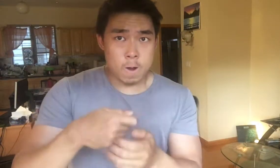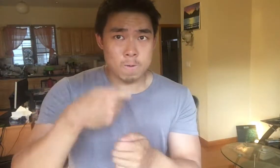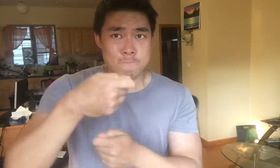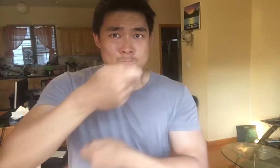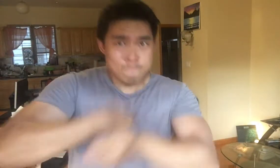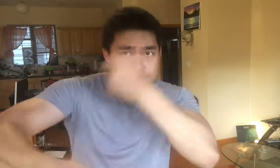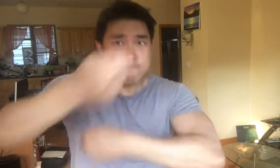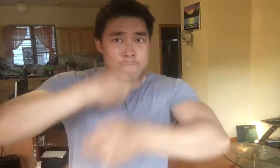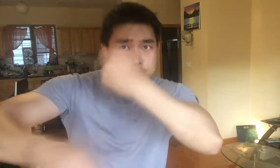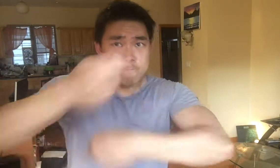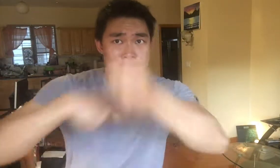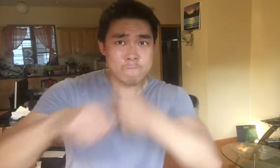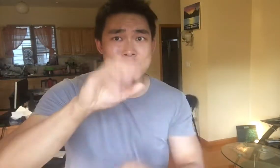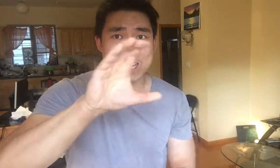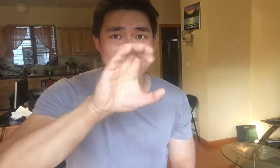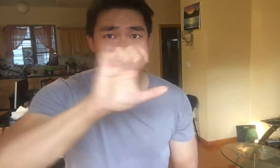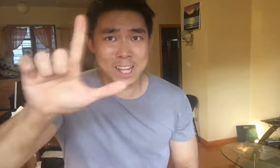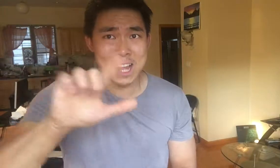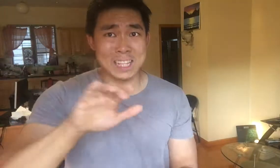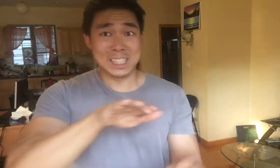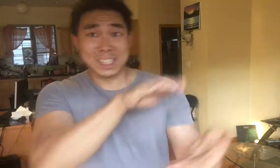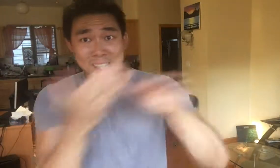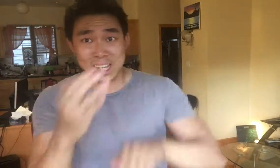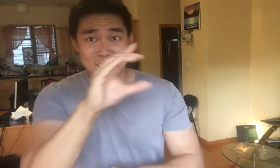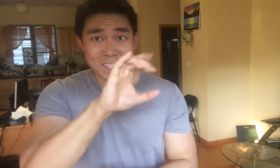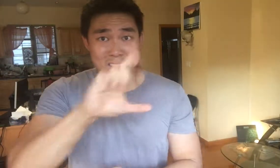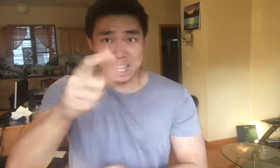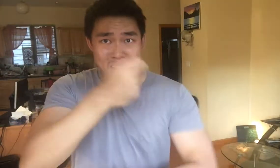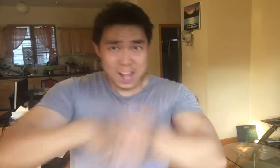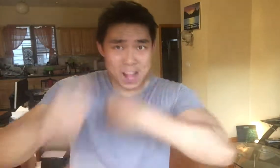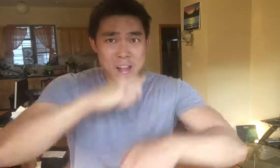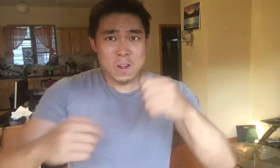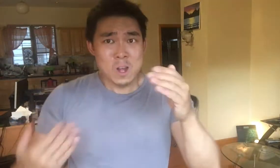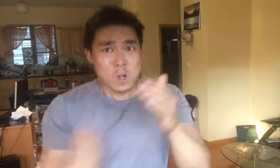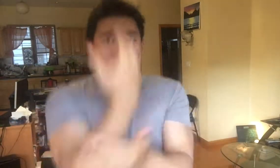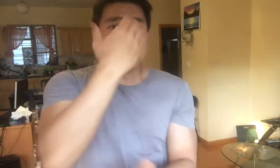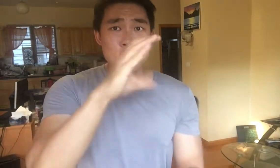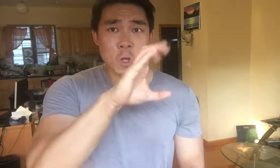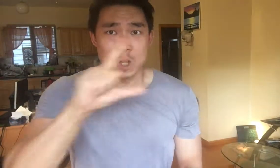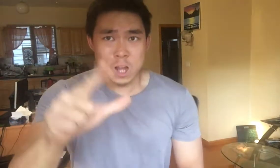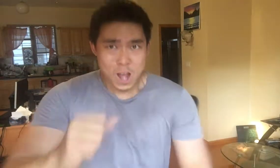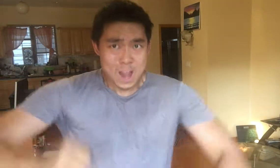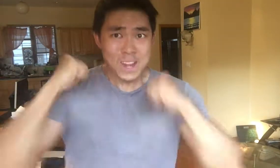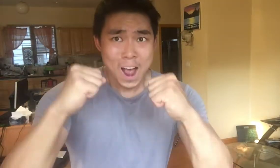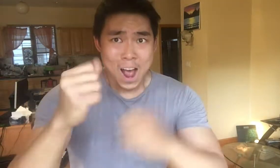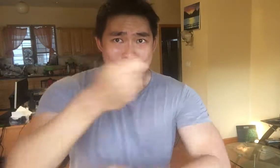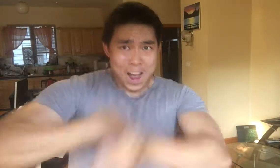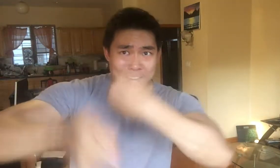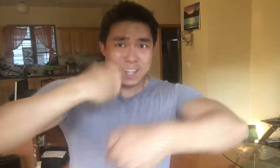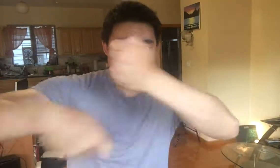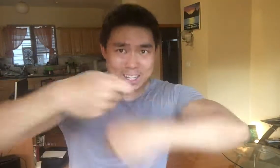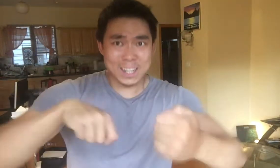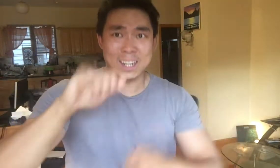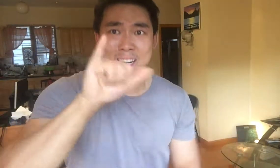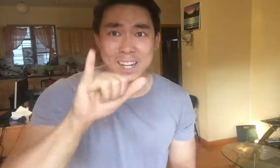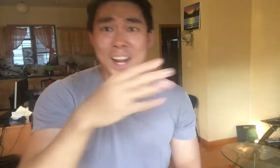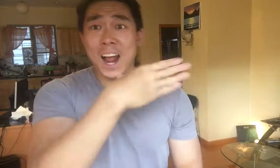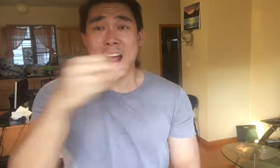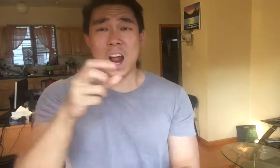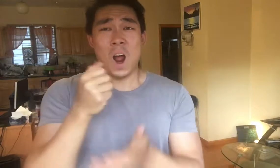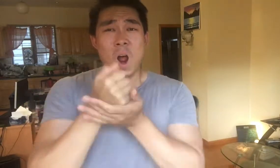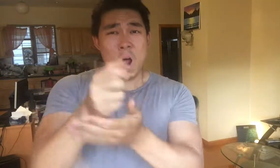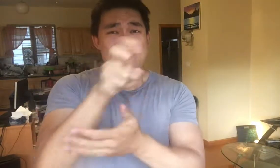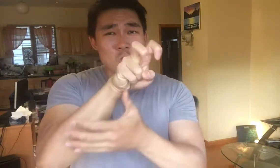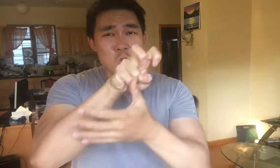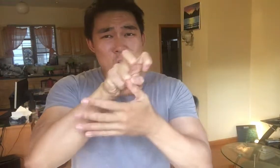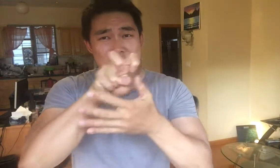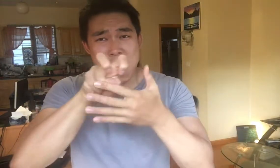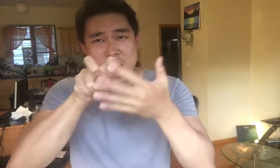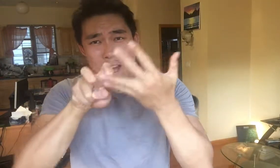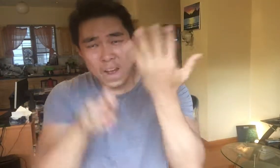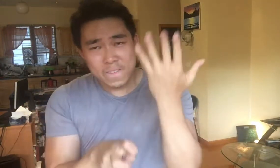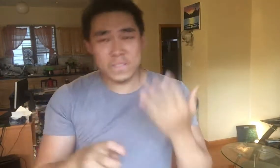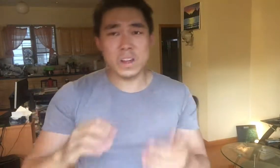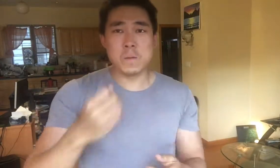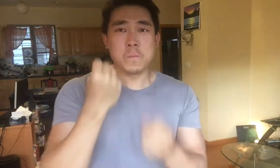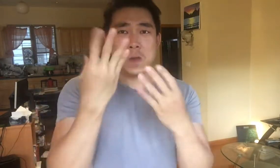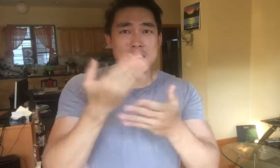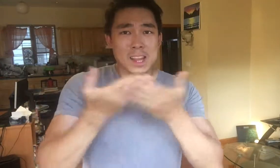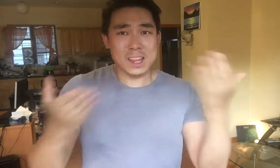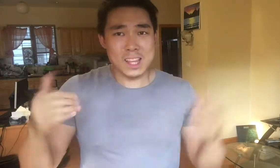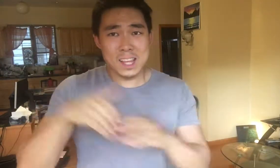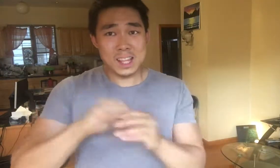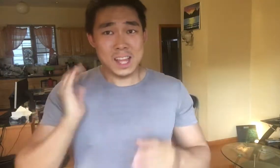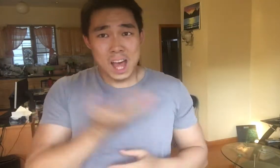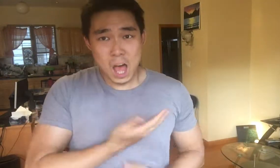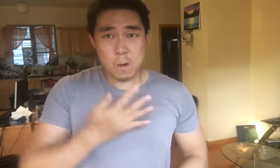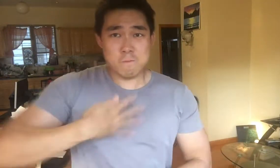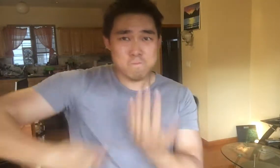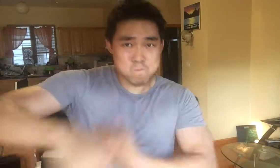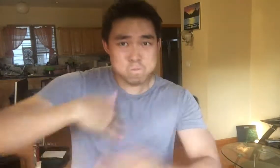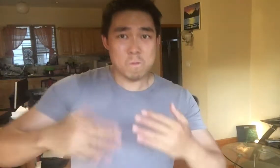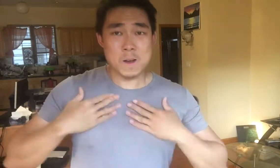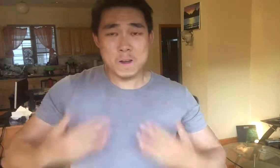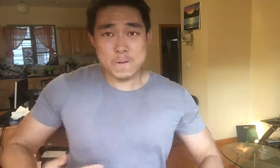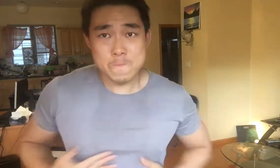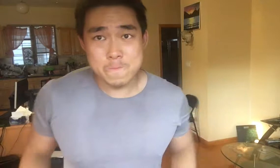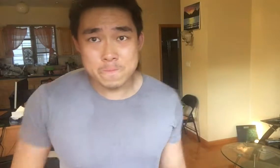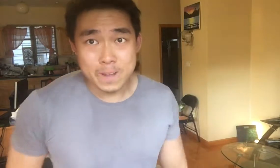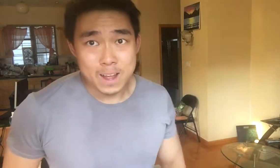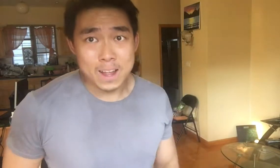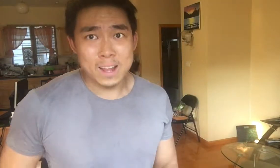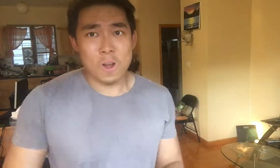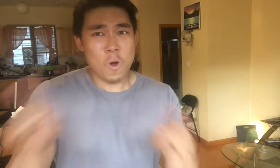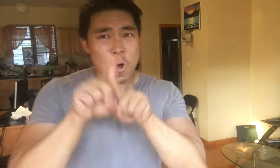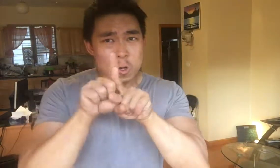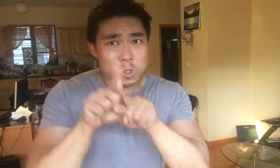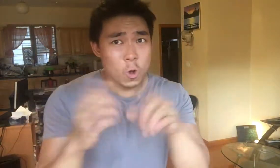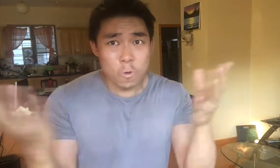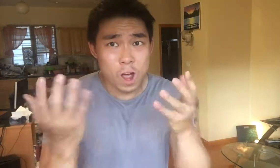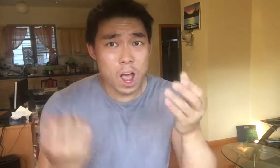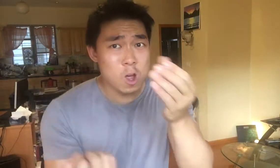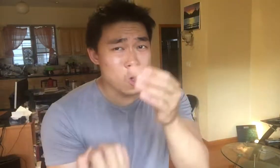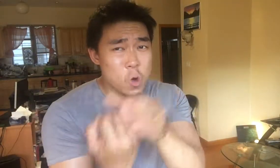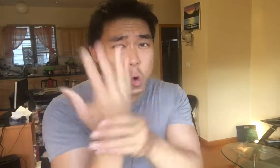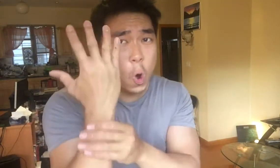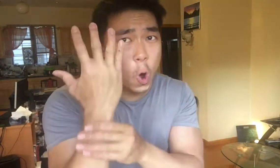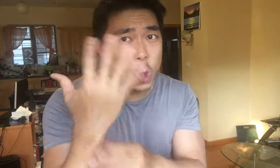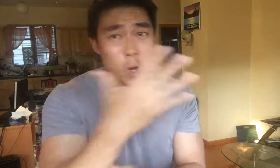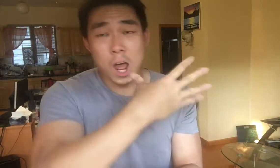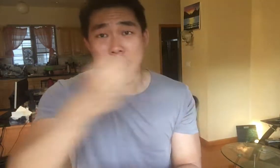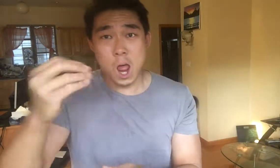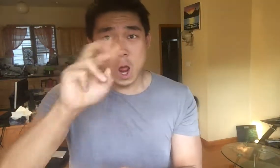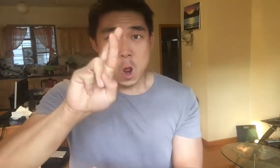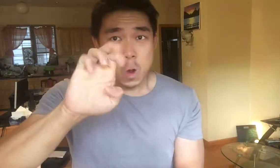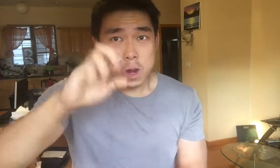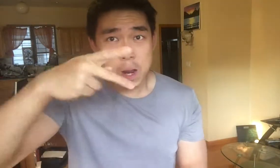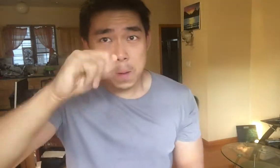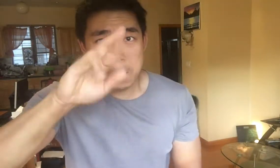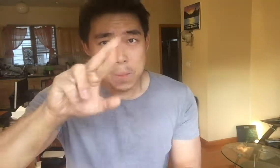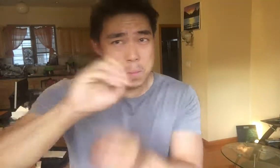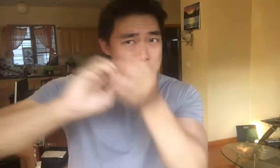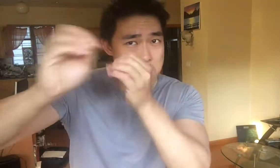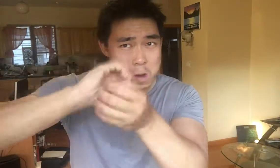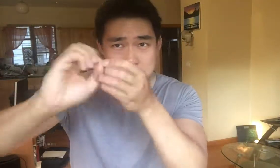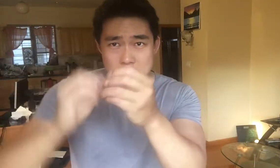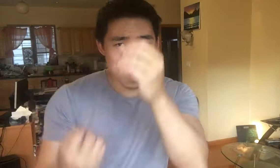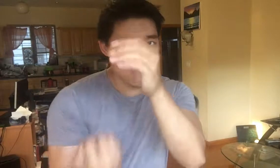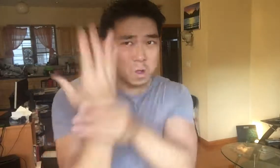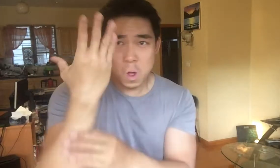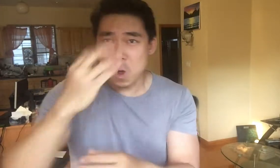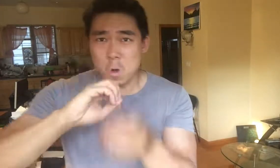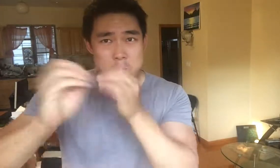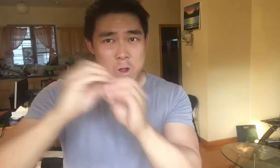Protein helps replace worn out cells, transports various substances throughout the body, and aids in growth and repair.